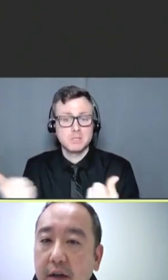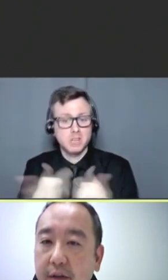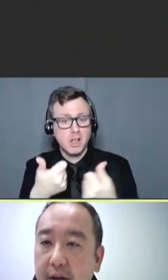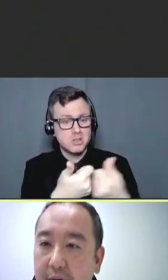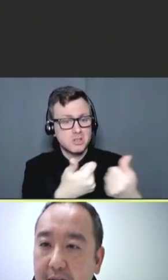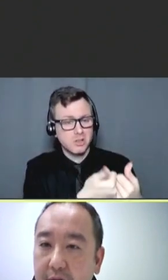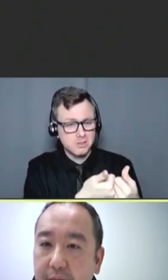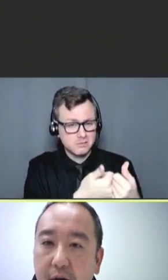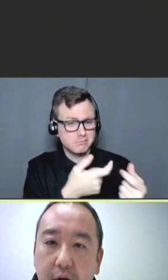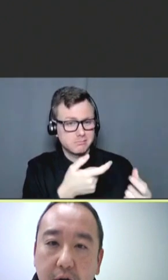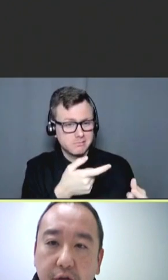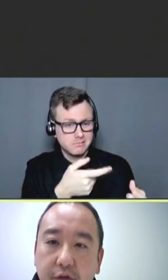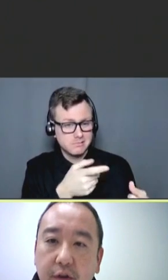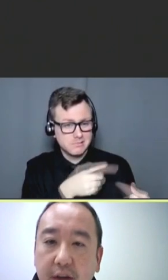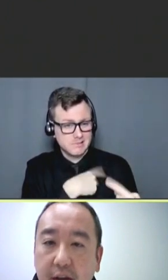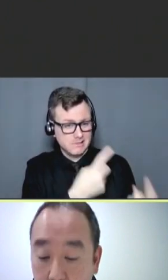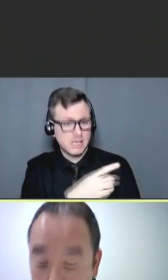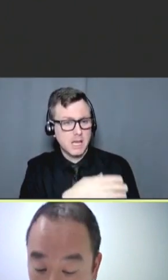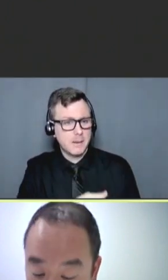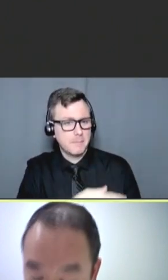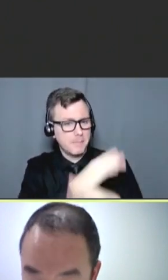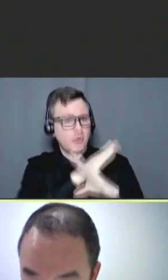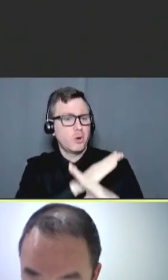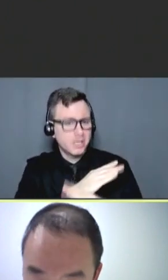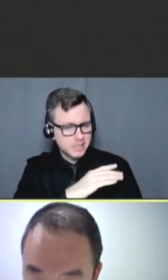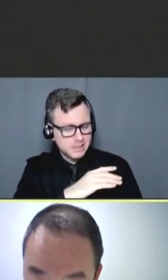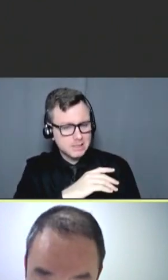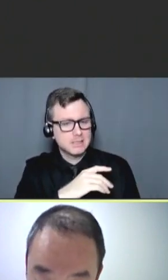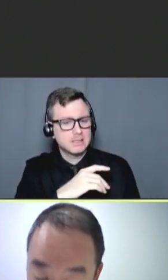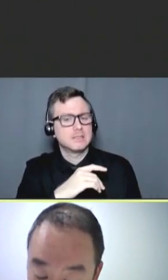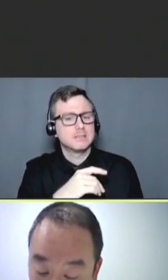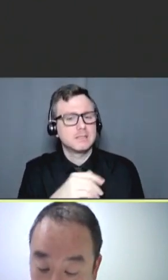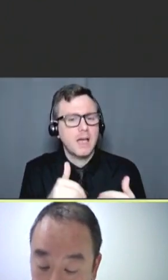that we have barriers to care and social deterrence of how these things